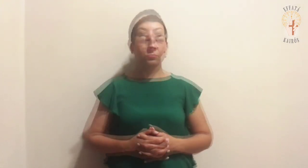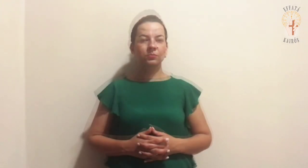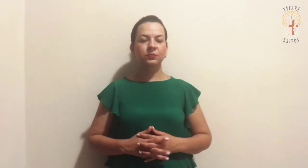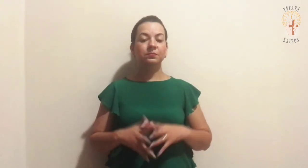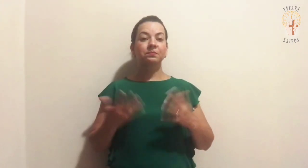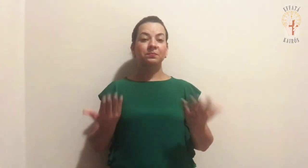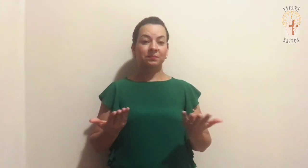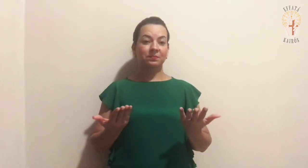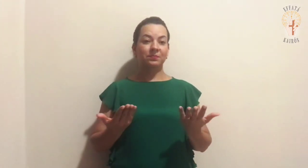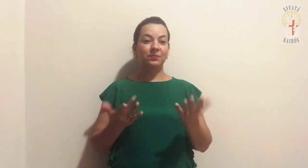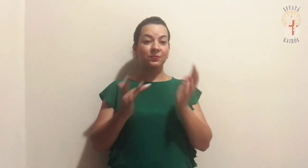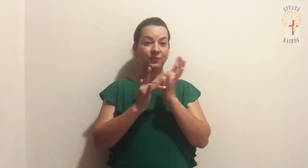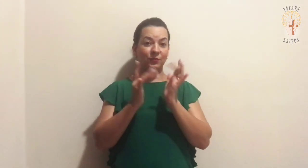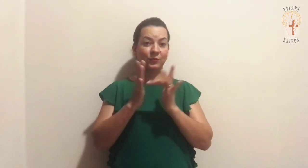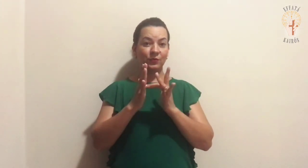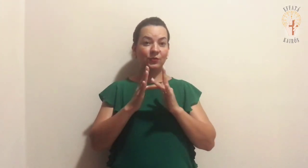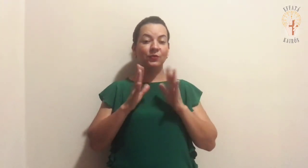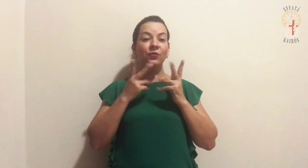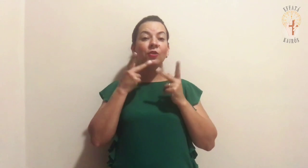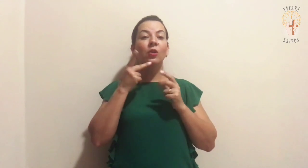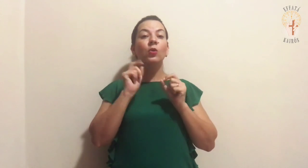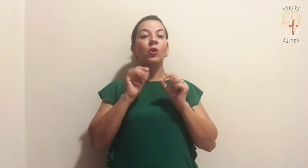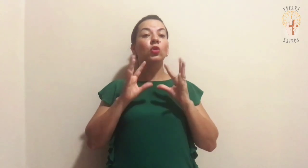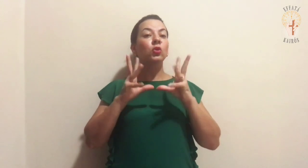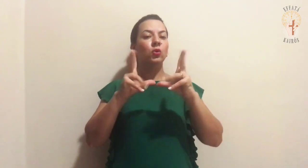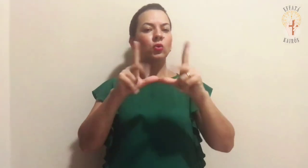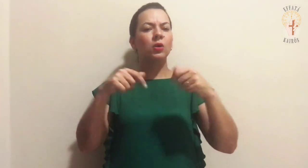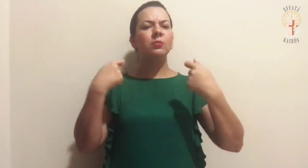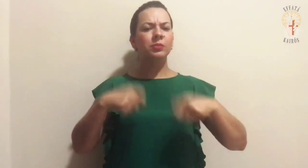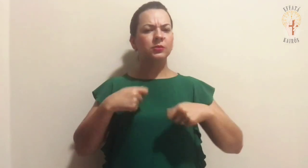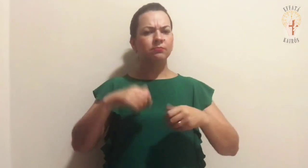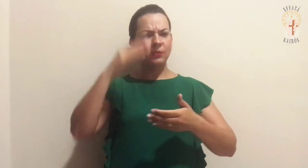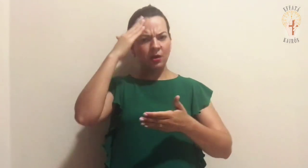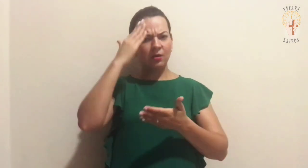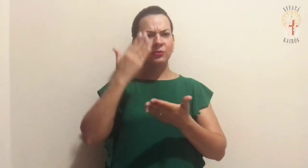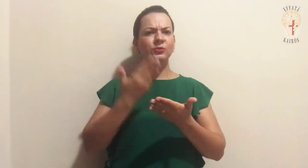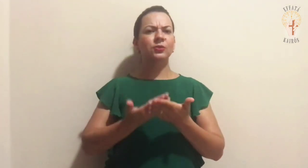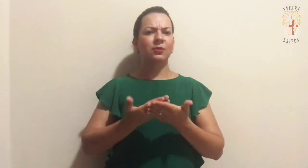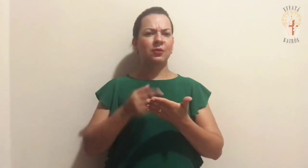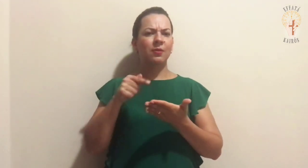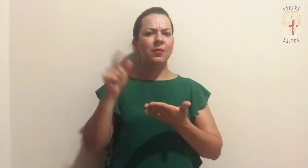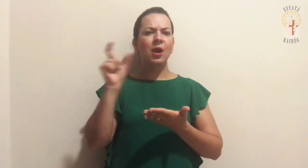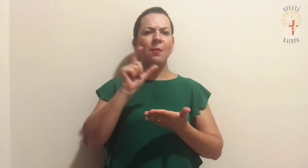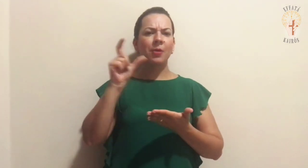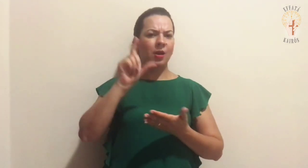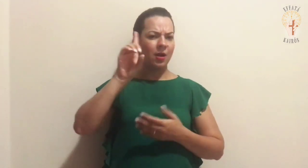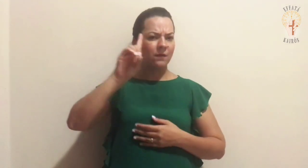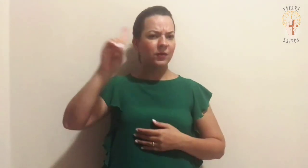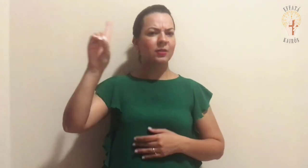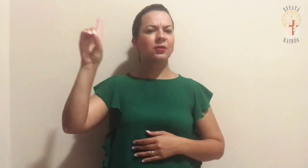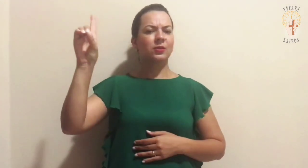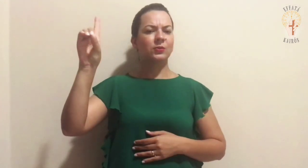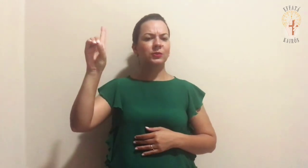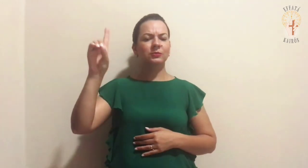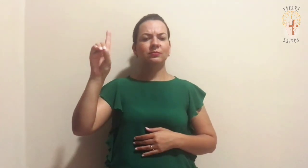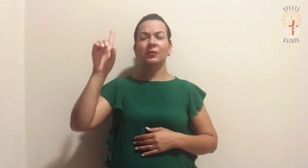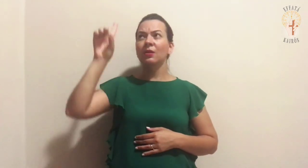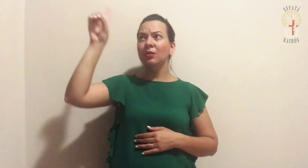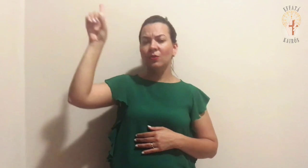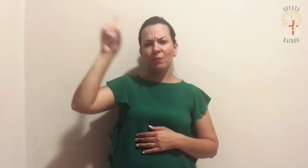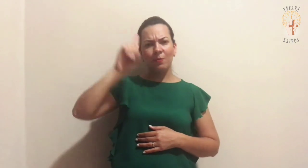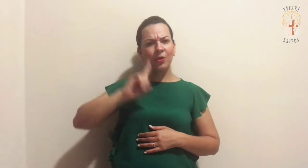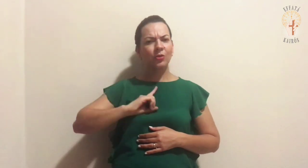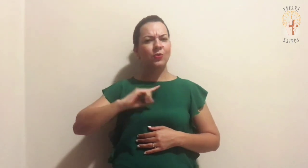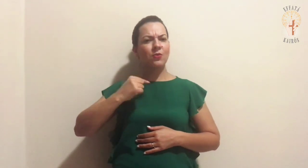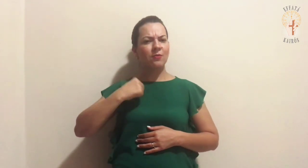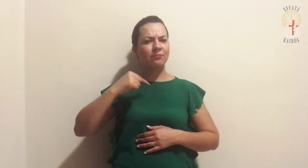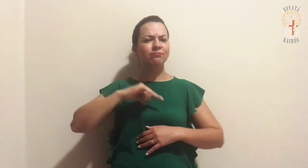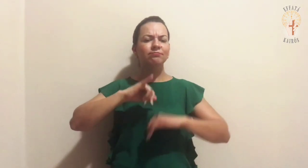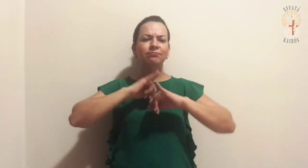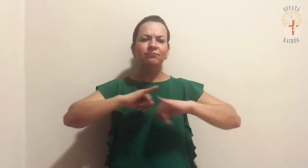Jesus says: Believe in the Gospels of God,